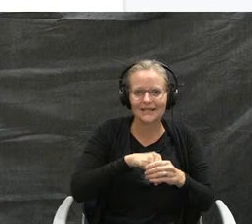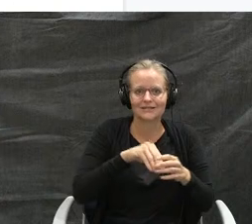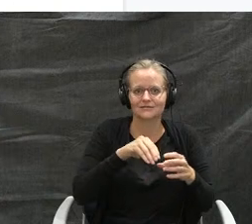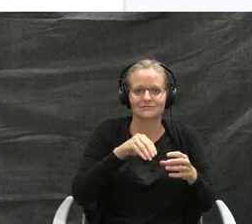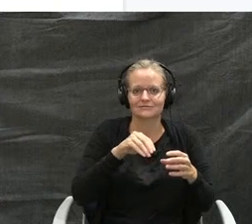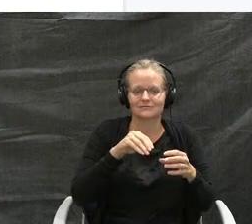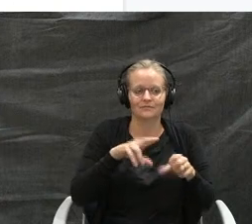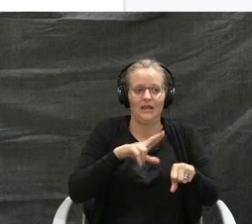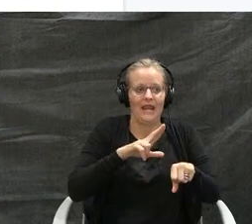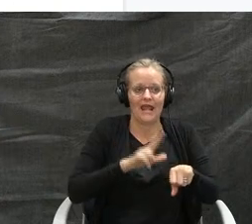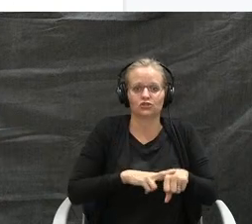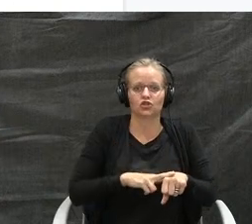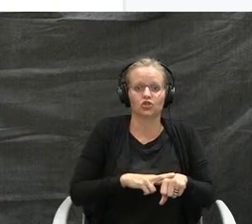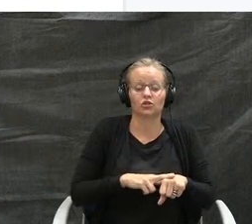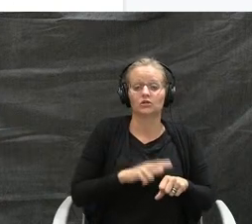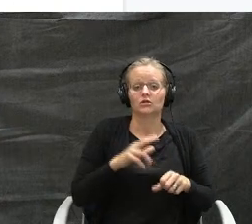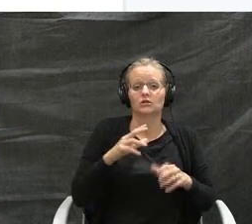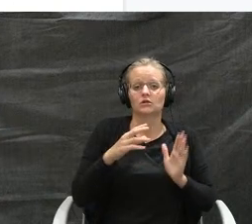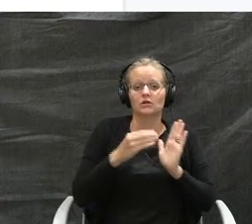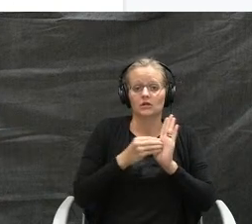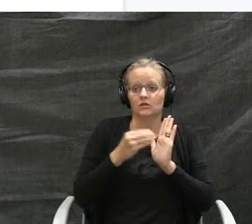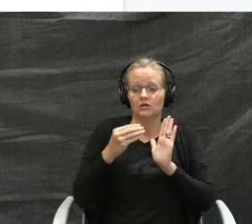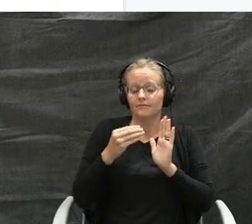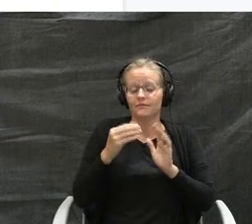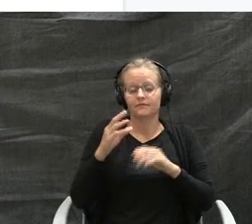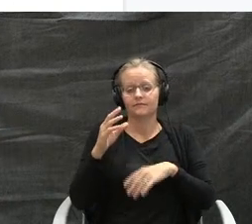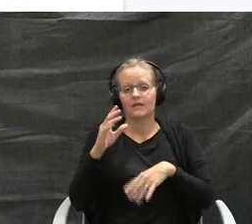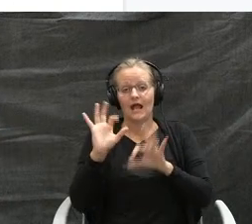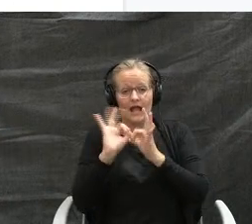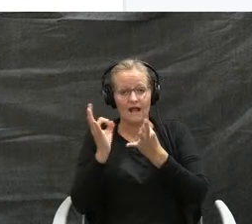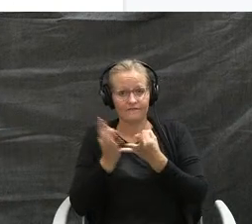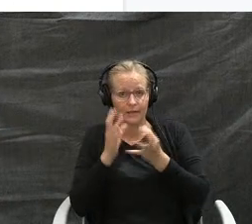Choose to register an attend anywhere from two to five days